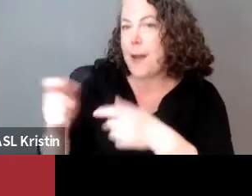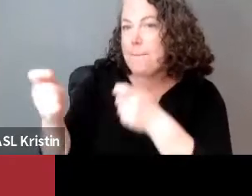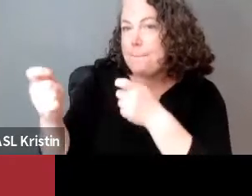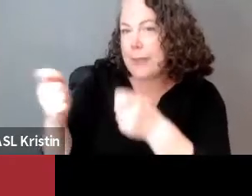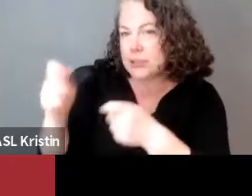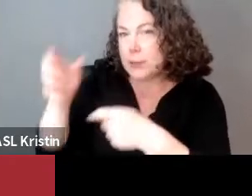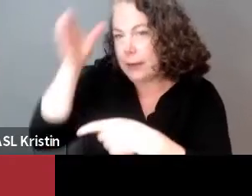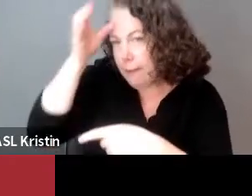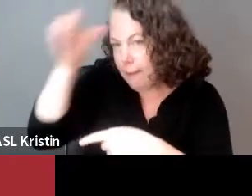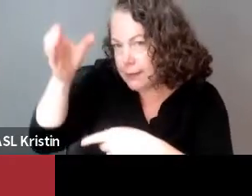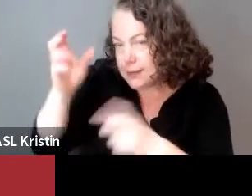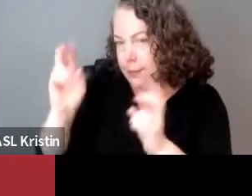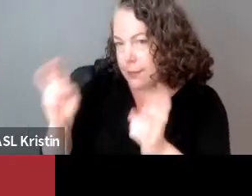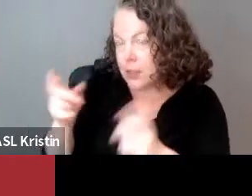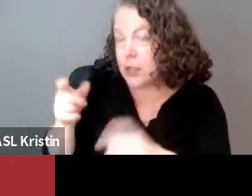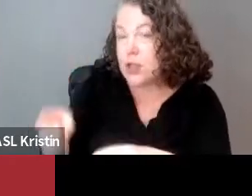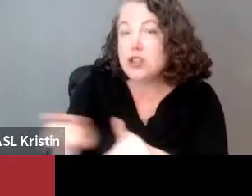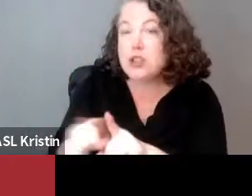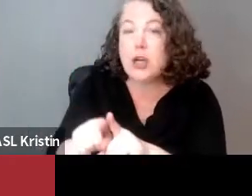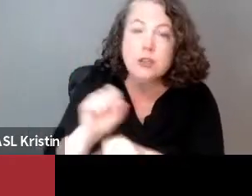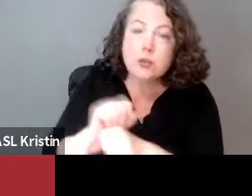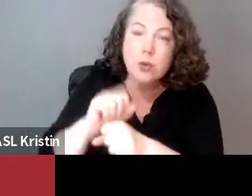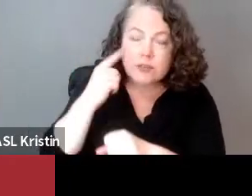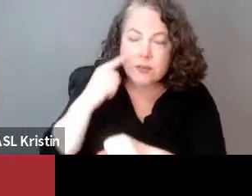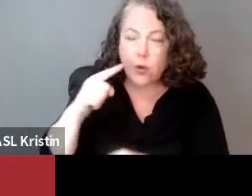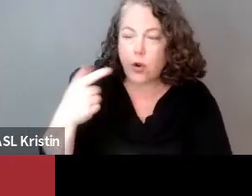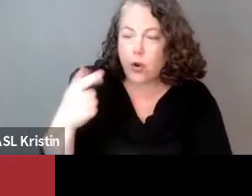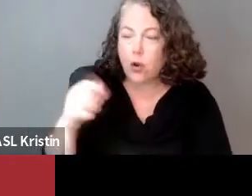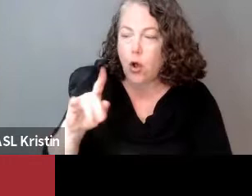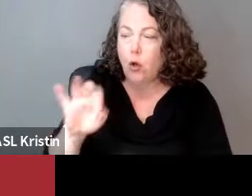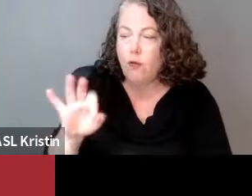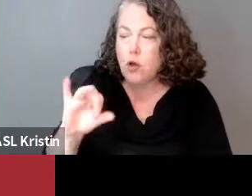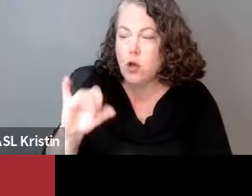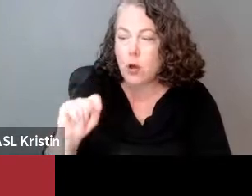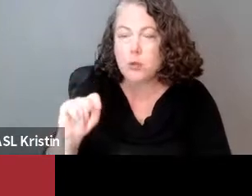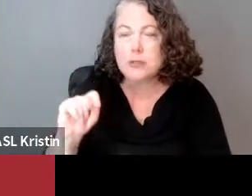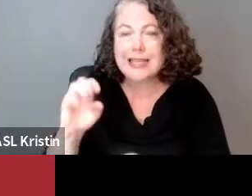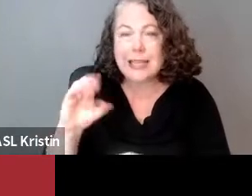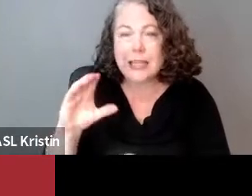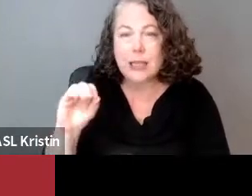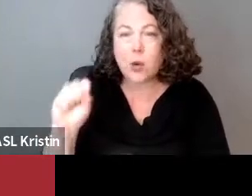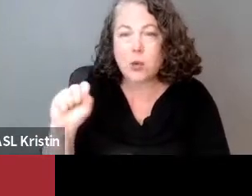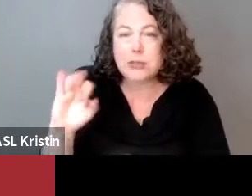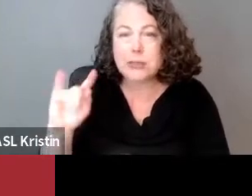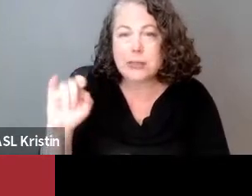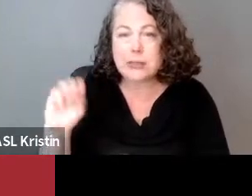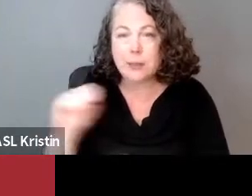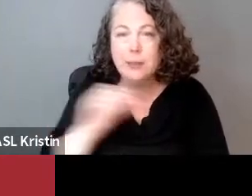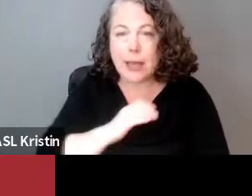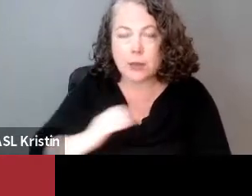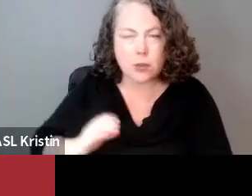And she also works for the Gulf Coast Ecosystem Restoration Council after a long career as a federal employee,